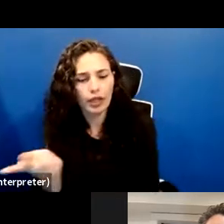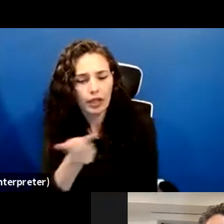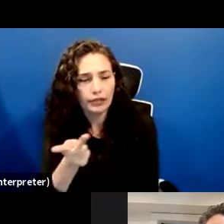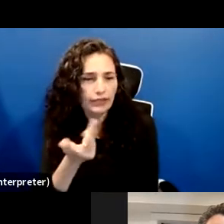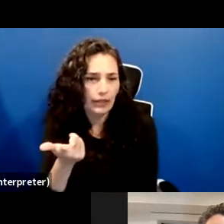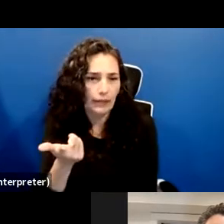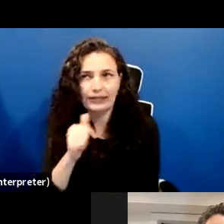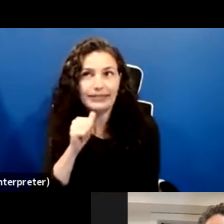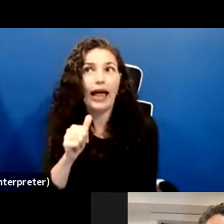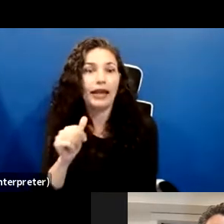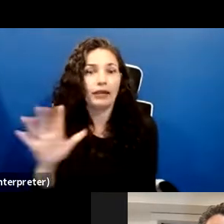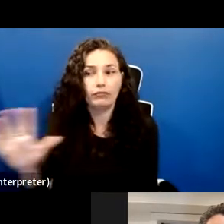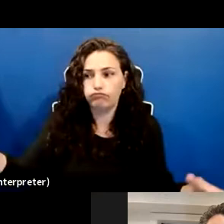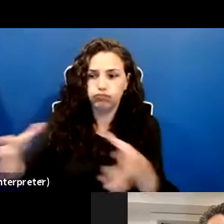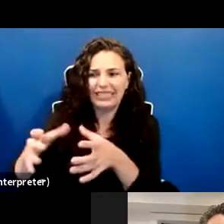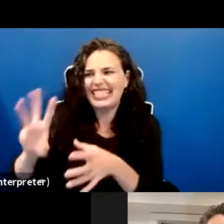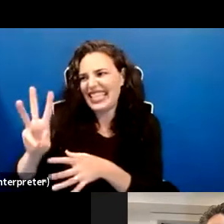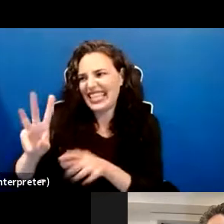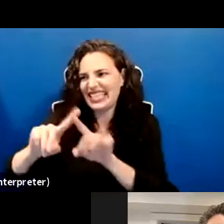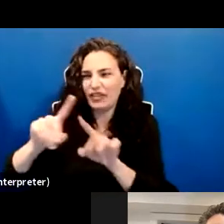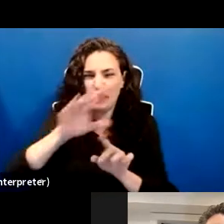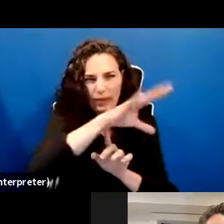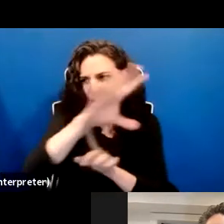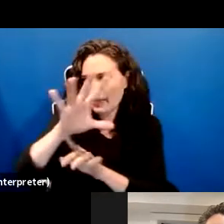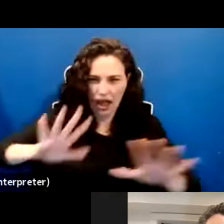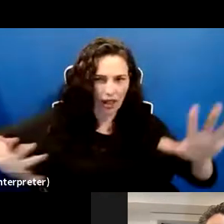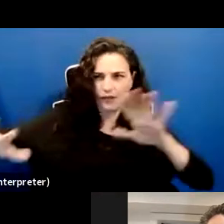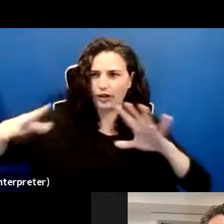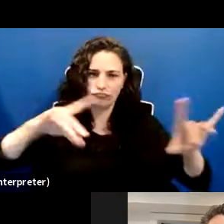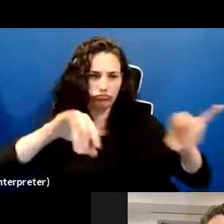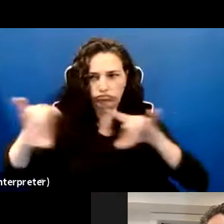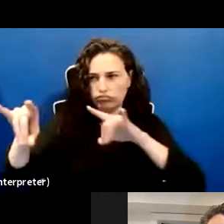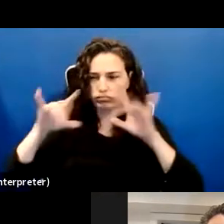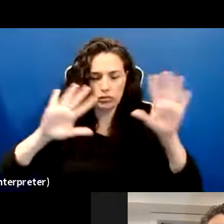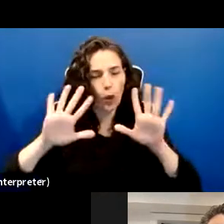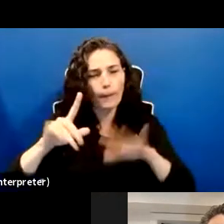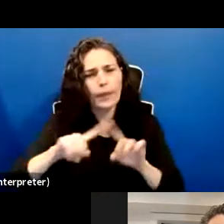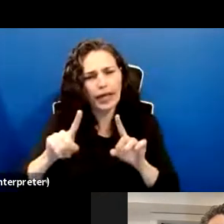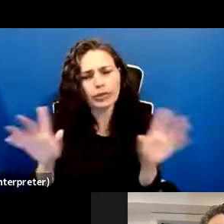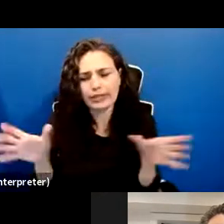it's not like they're coming in with six different cameras getting everybody from all different angles, that the fact that it was a sort of a smaller crew